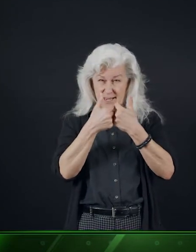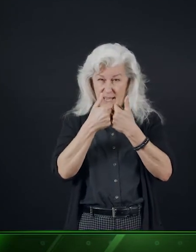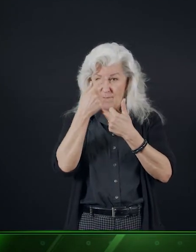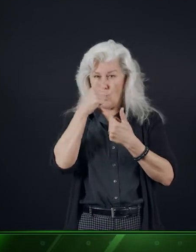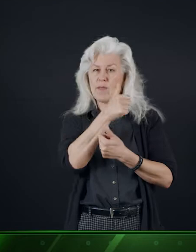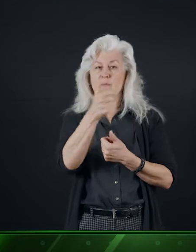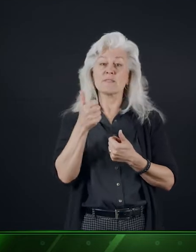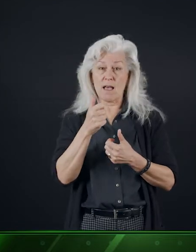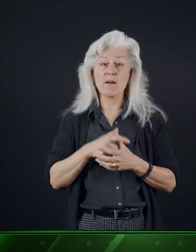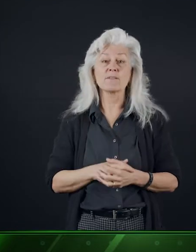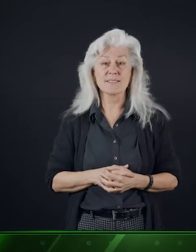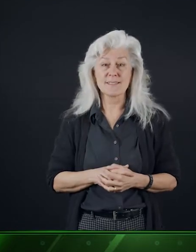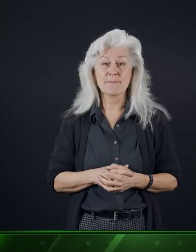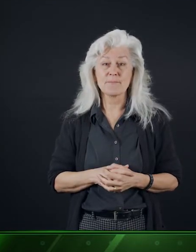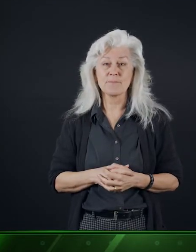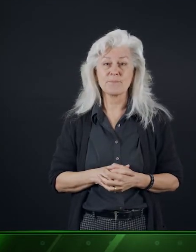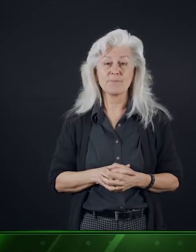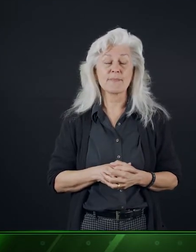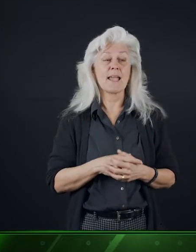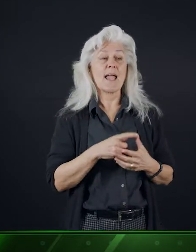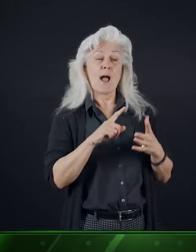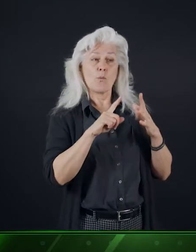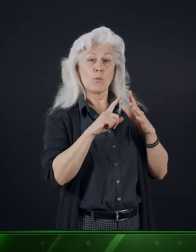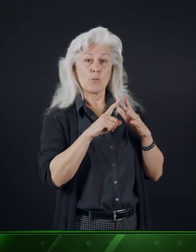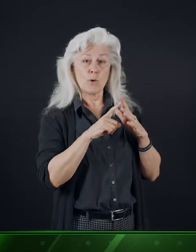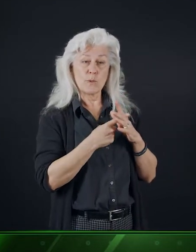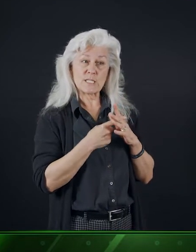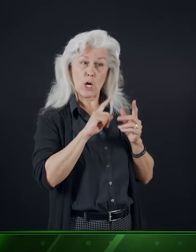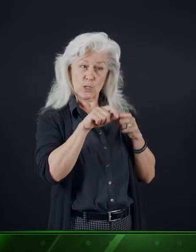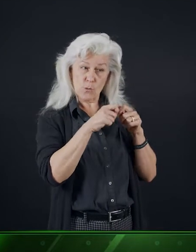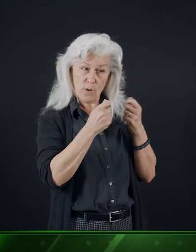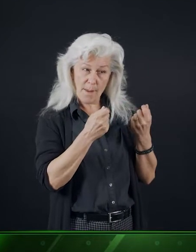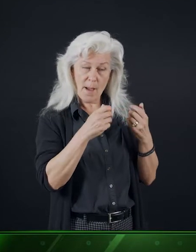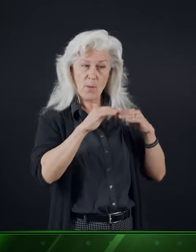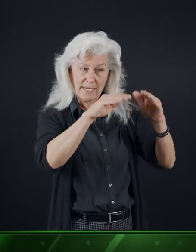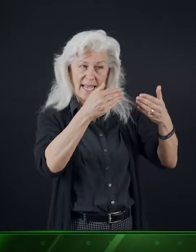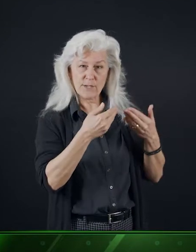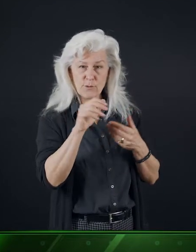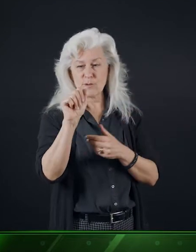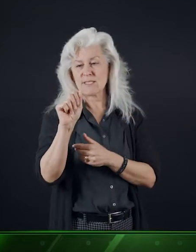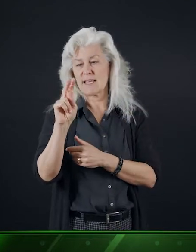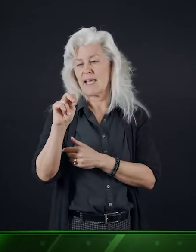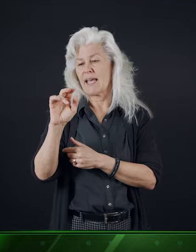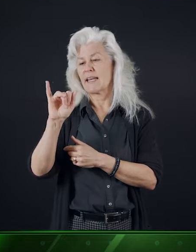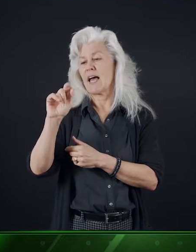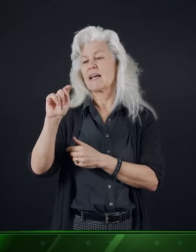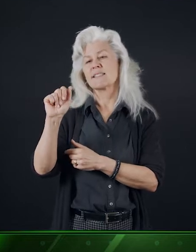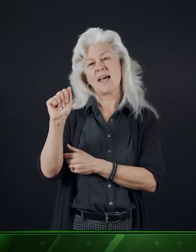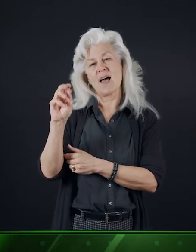As we start to wrap up, let me introduce Anita Mortaloni, director of accessibility at Xbox.